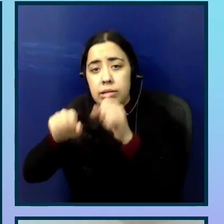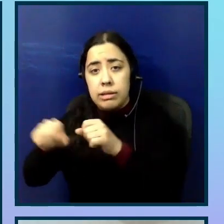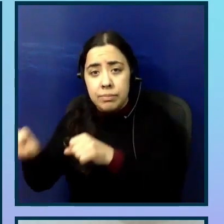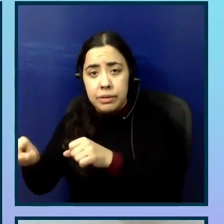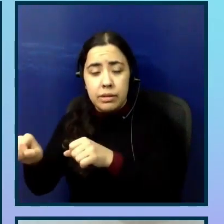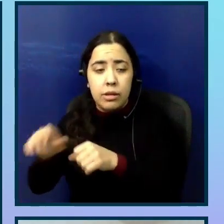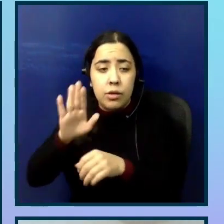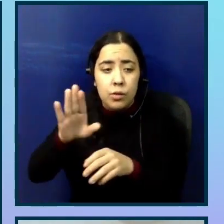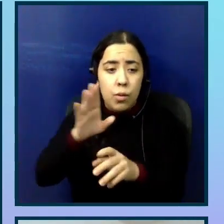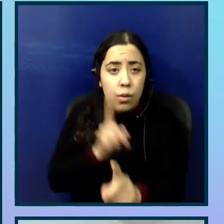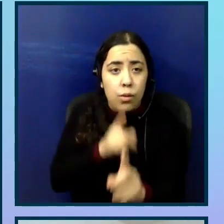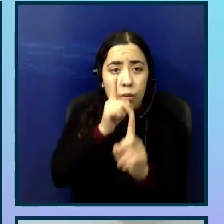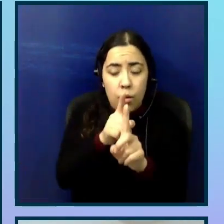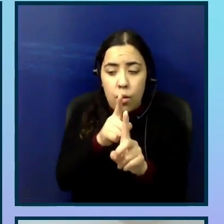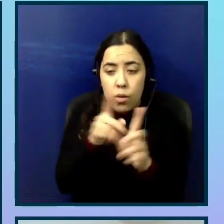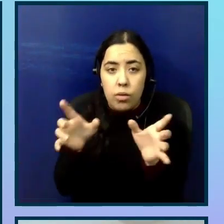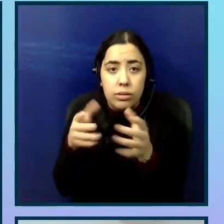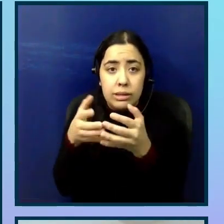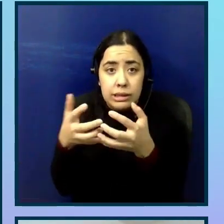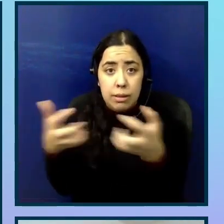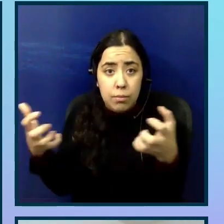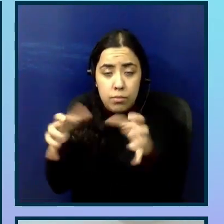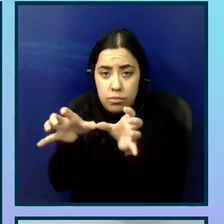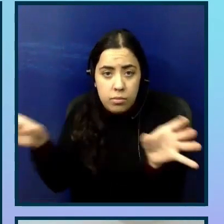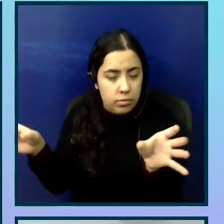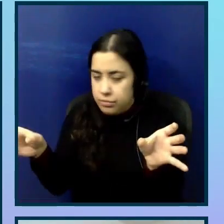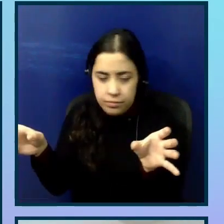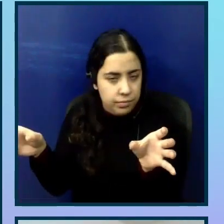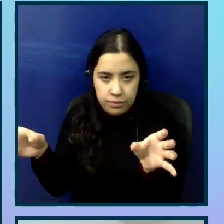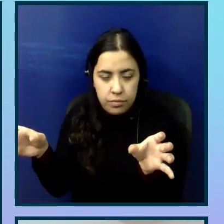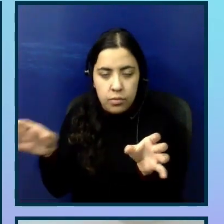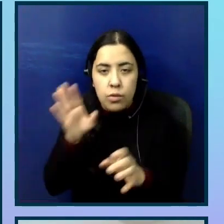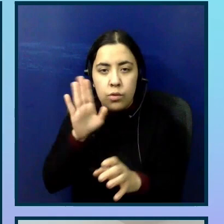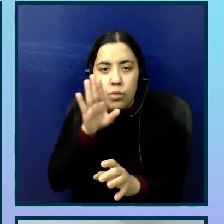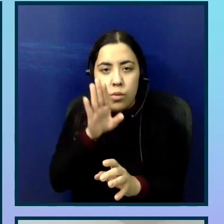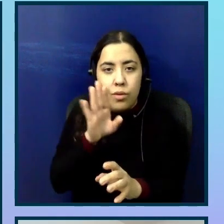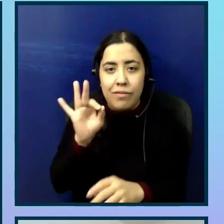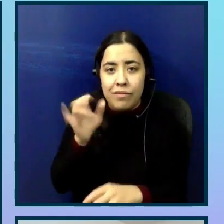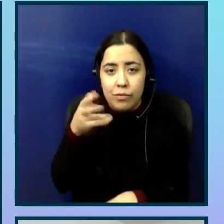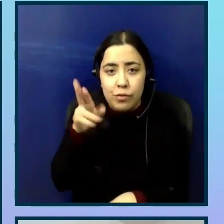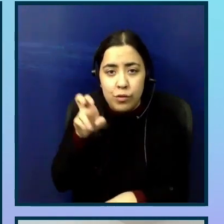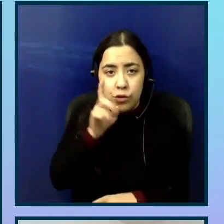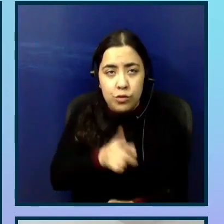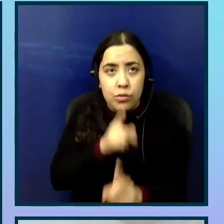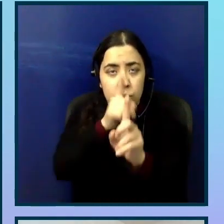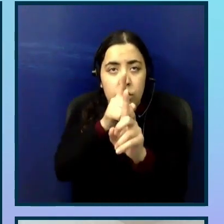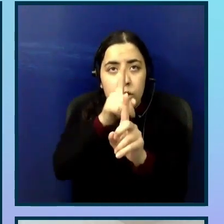Instead, that main feature card should have a subtask that focuses on accessibility.